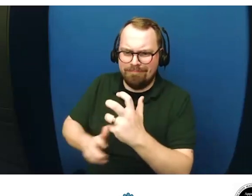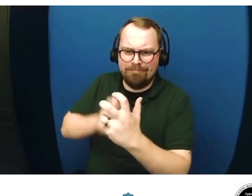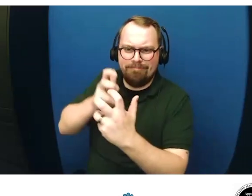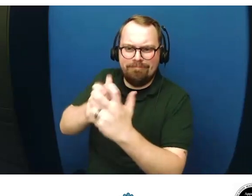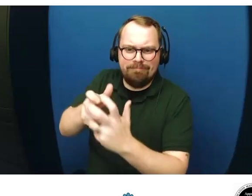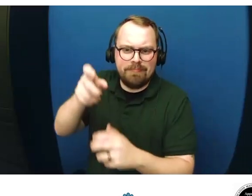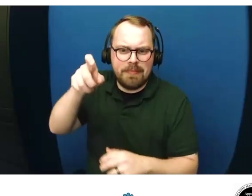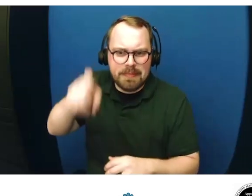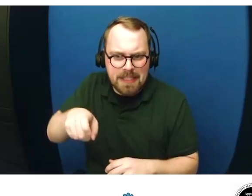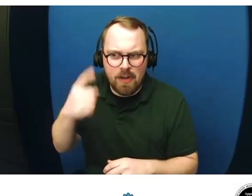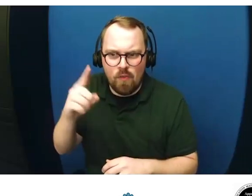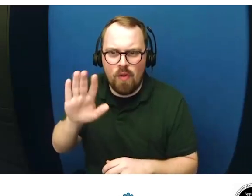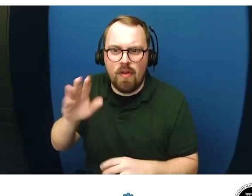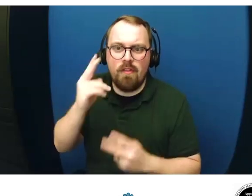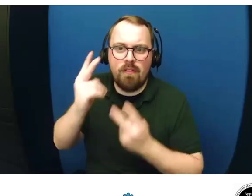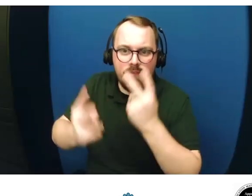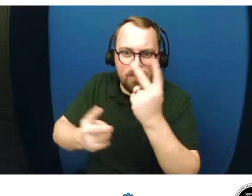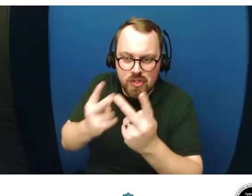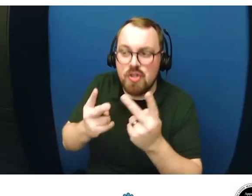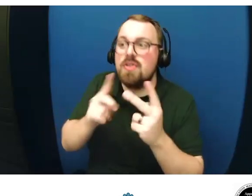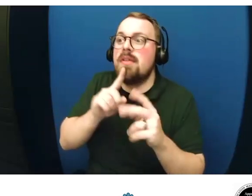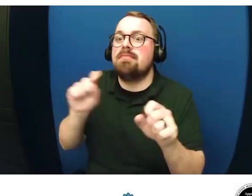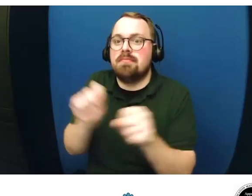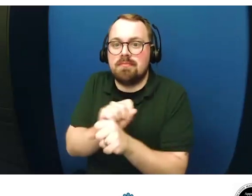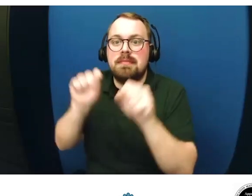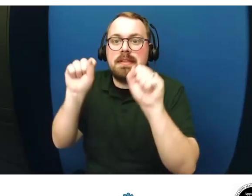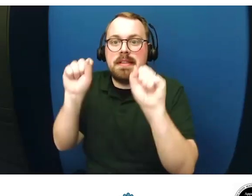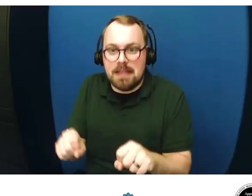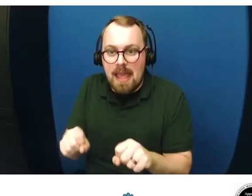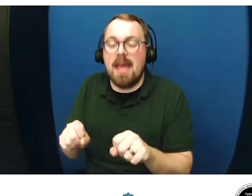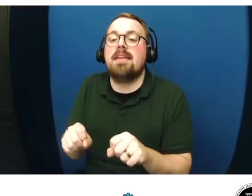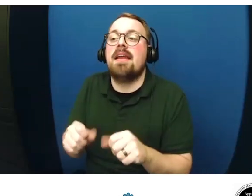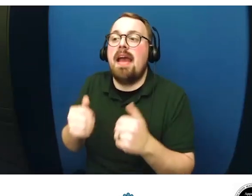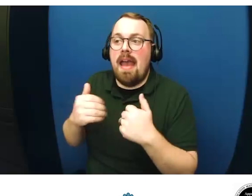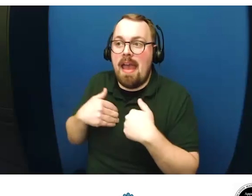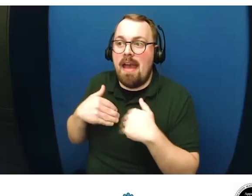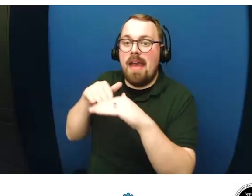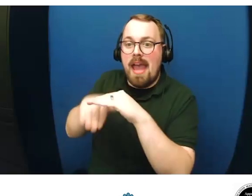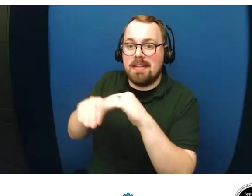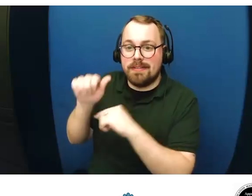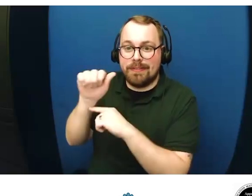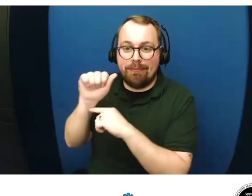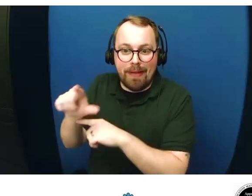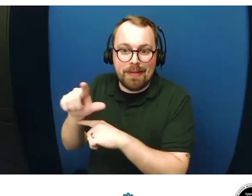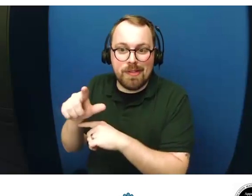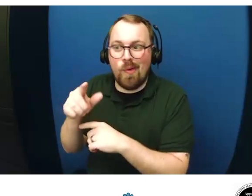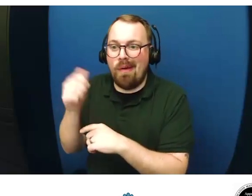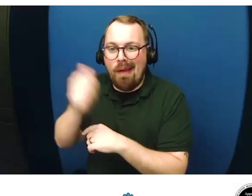due to the student's vision, for them to access manual language systems like sign language.